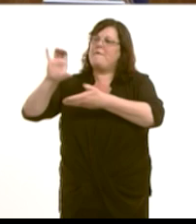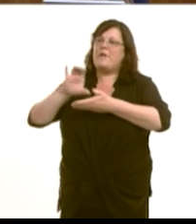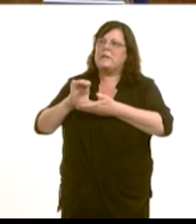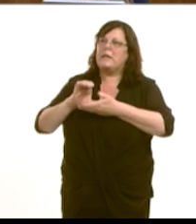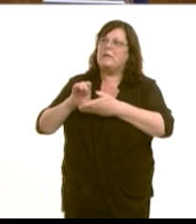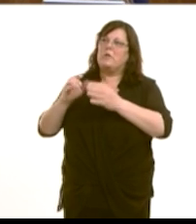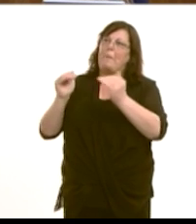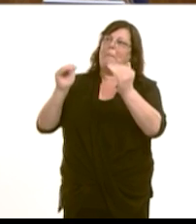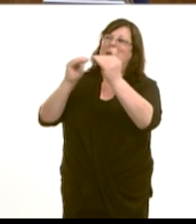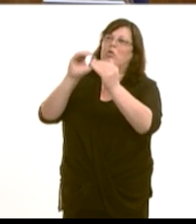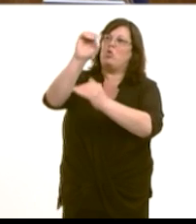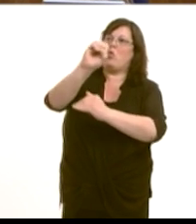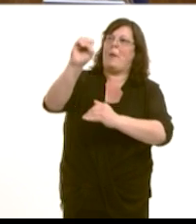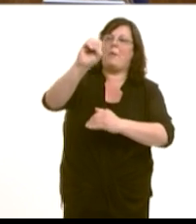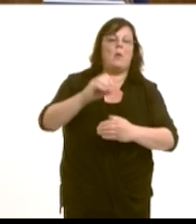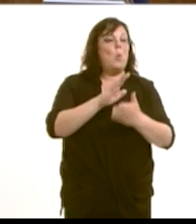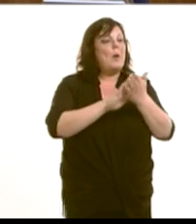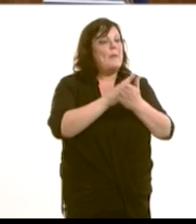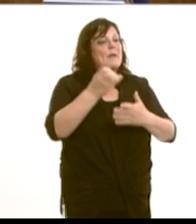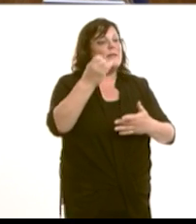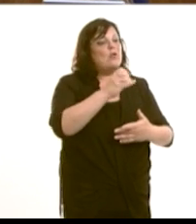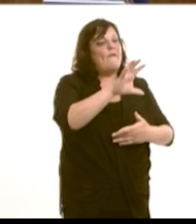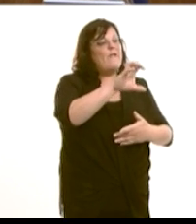OAQ(5)0101(FM) Carwyn Jones: It would mean that £650 million